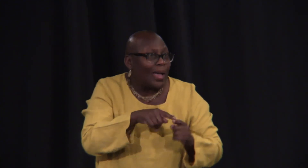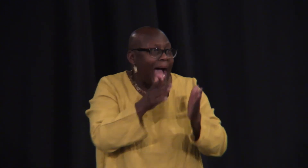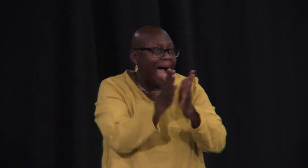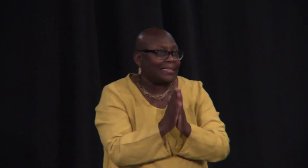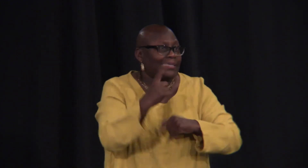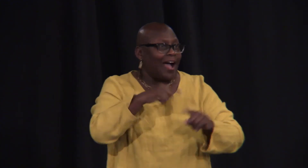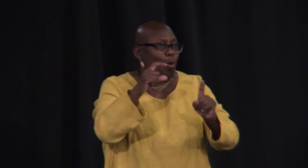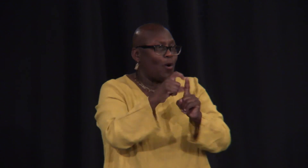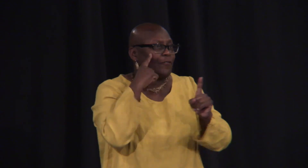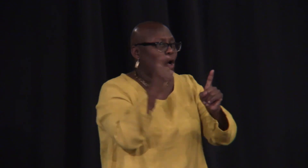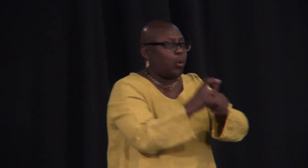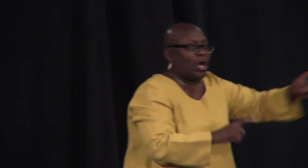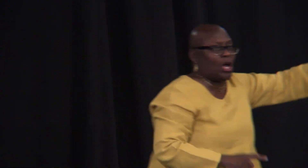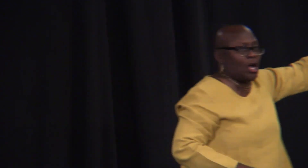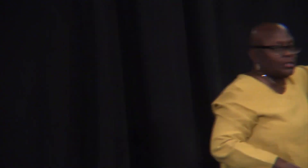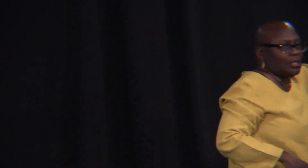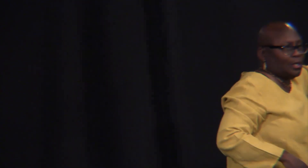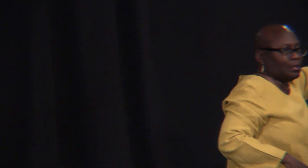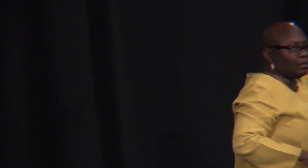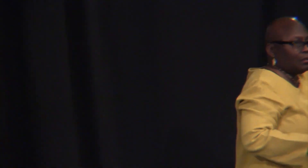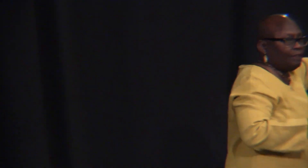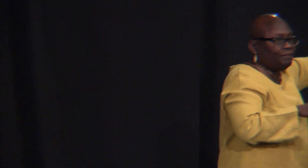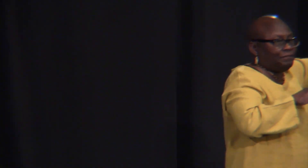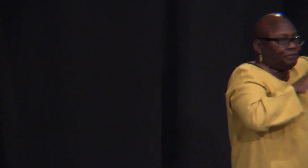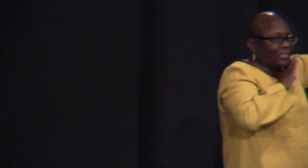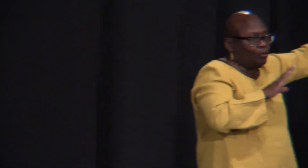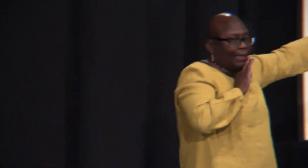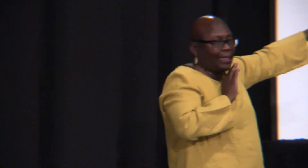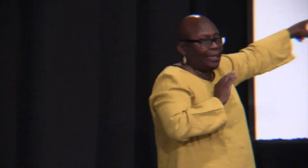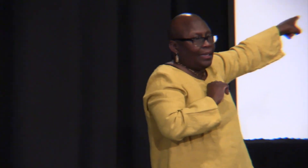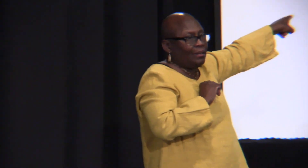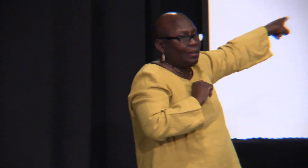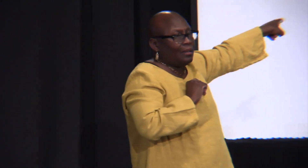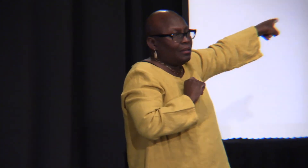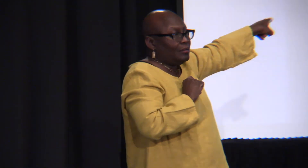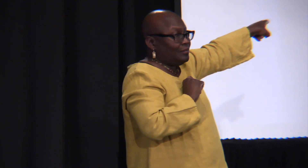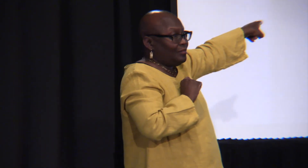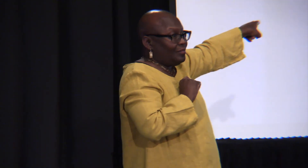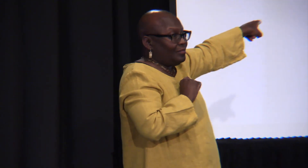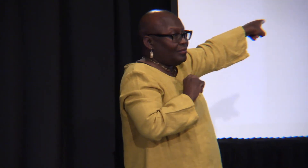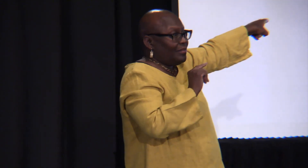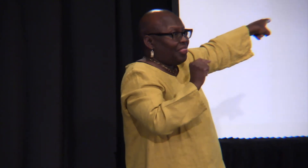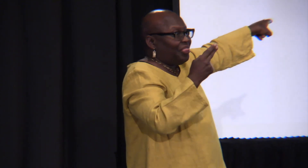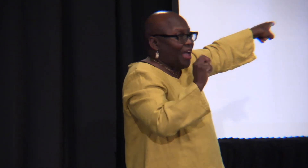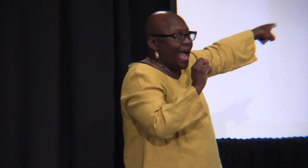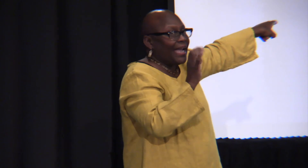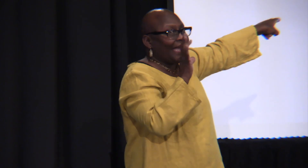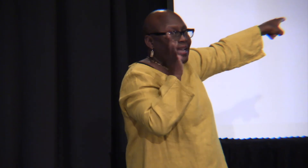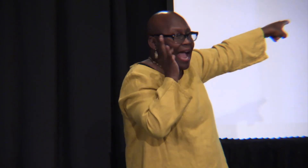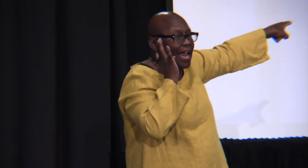basing their reading on the phonology of the word. Without the same